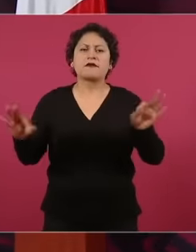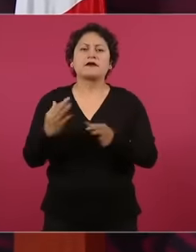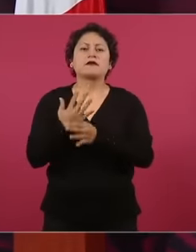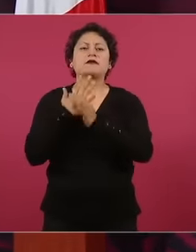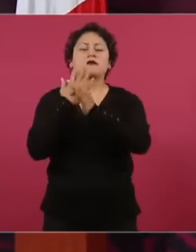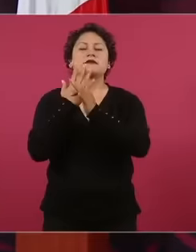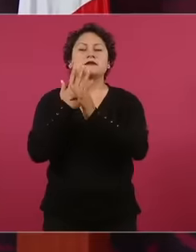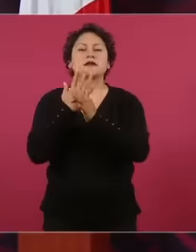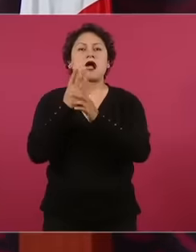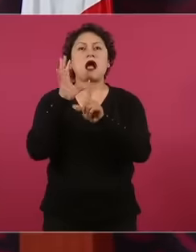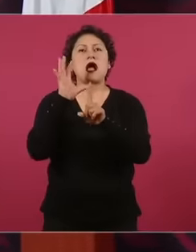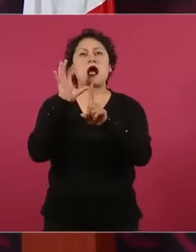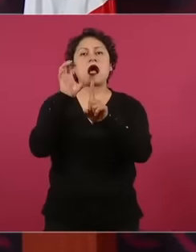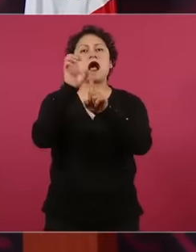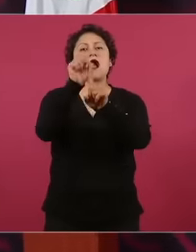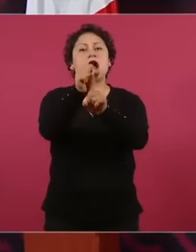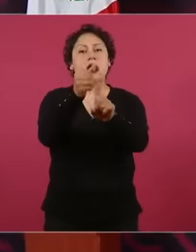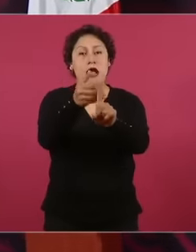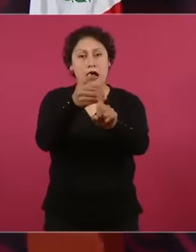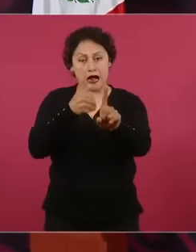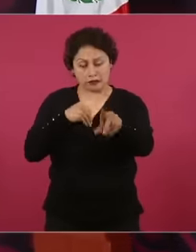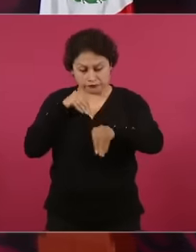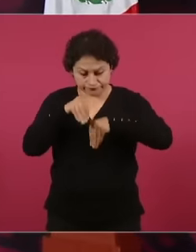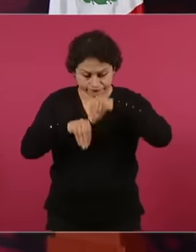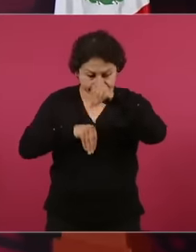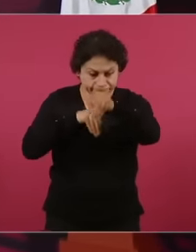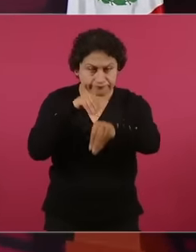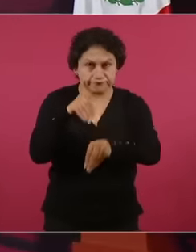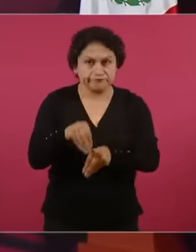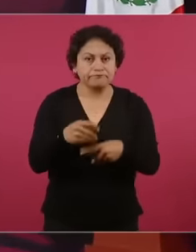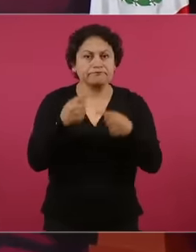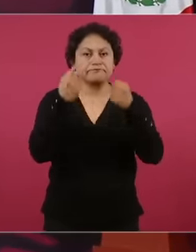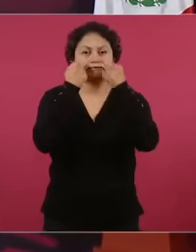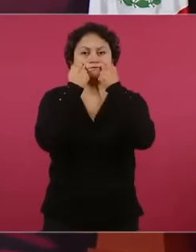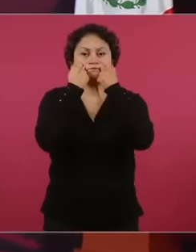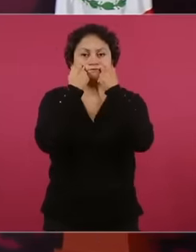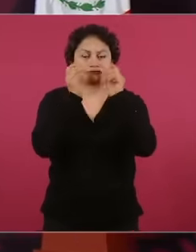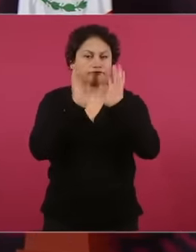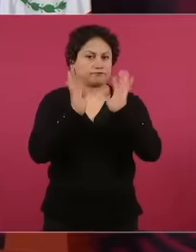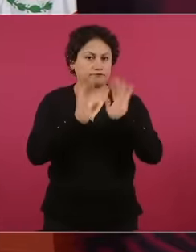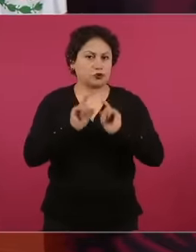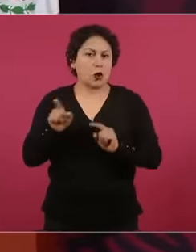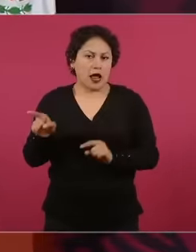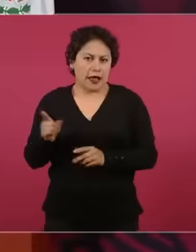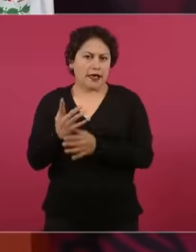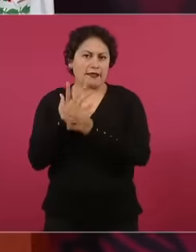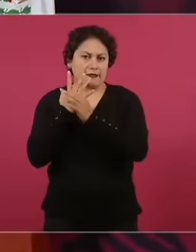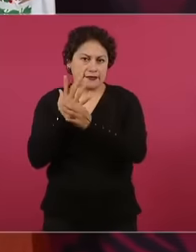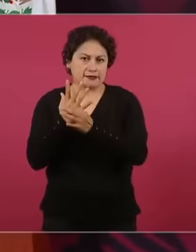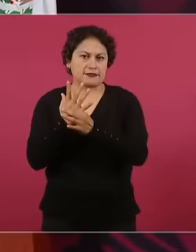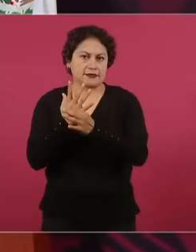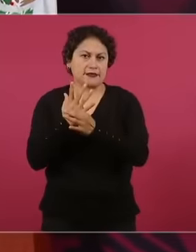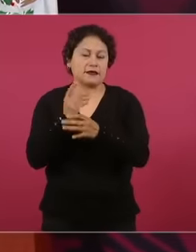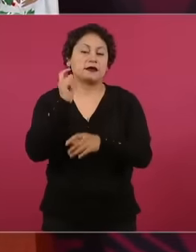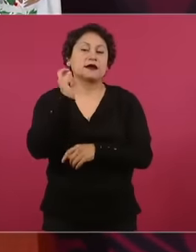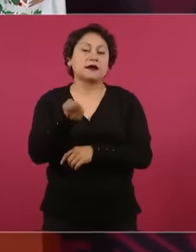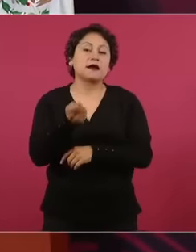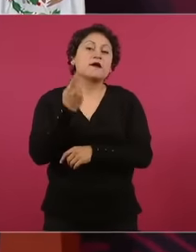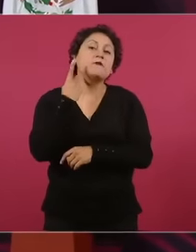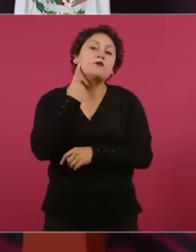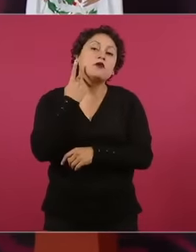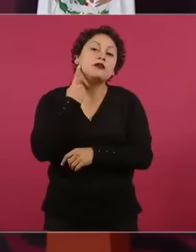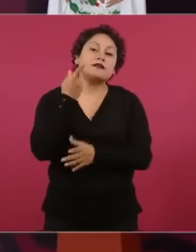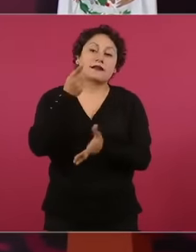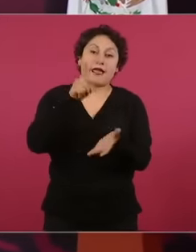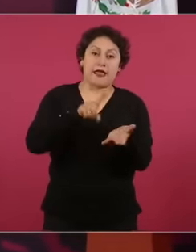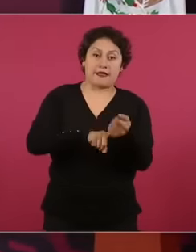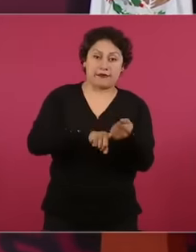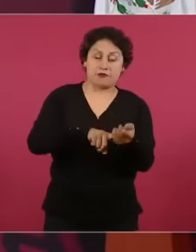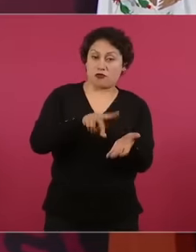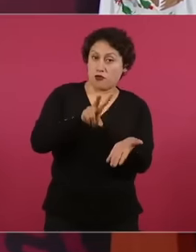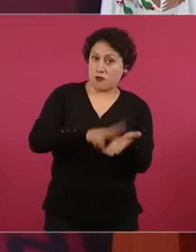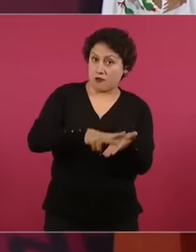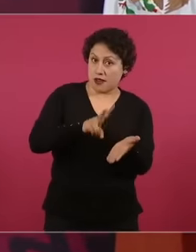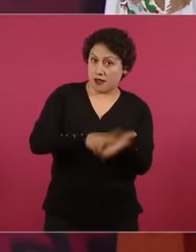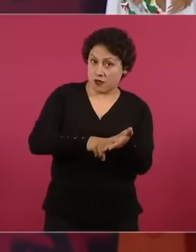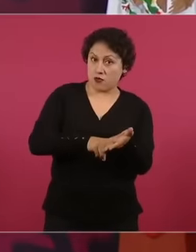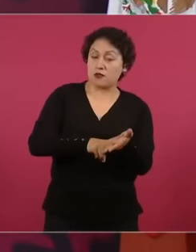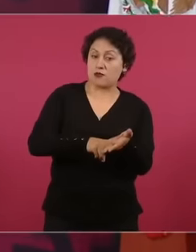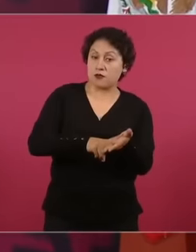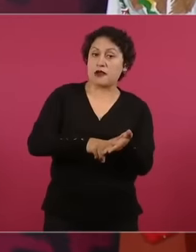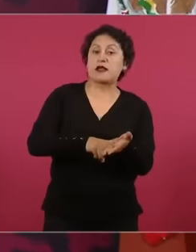Machiavelli said that politics It was virtue and fortune and we are already ending